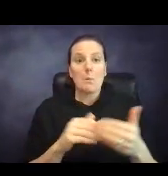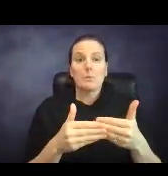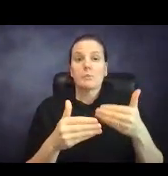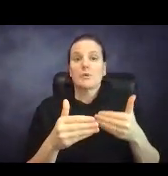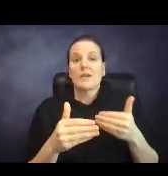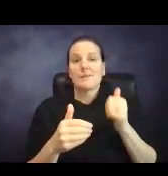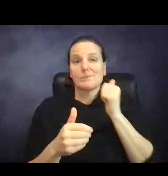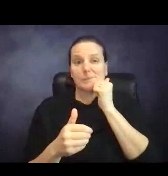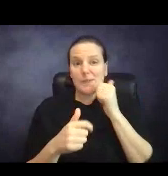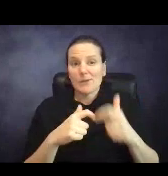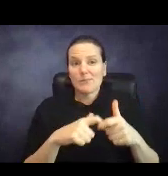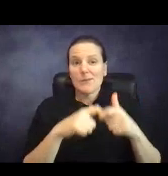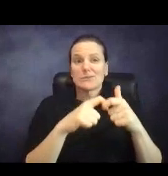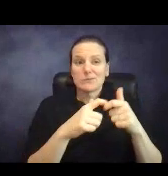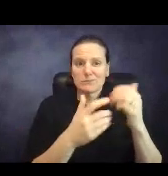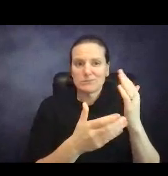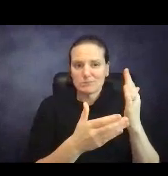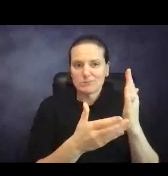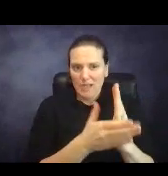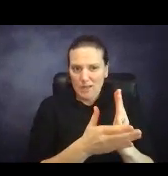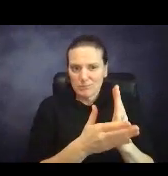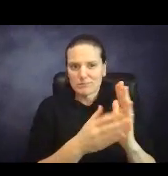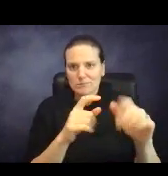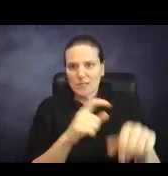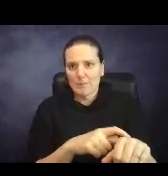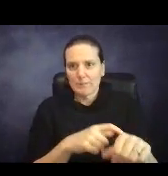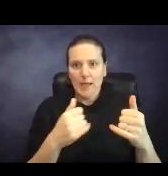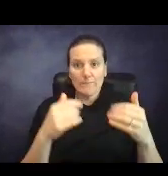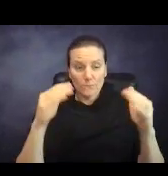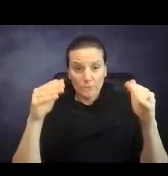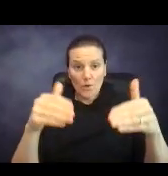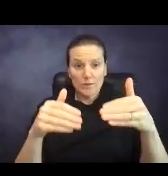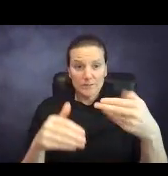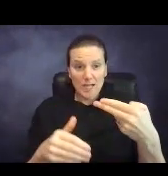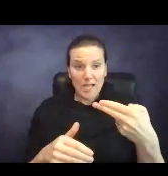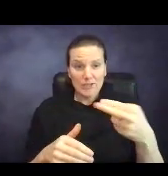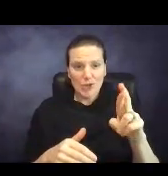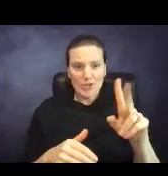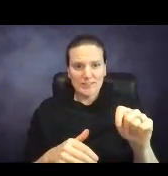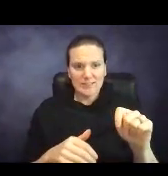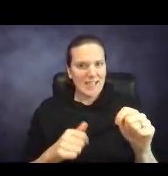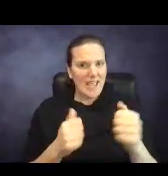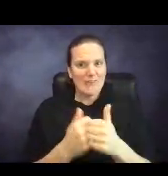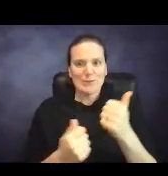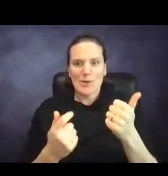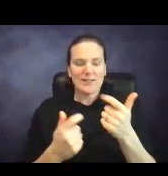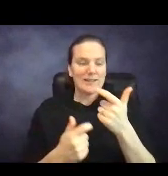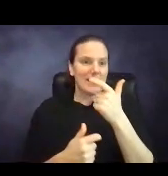Now we're going to just get really focused on HRT, which seems to be a topic that everybody's really interested in and people have lots of questions about.